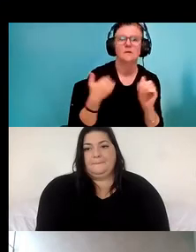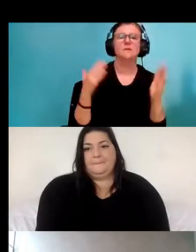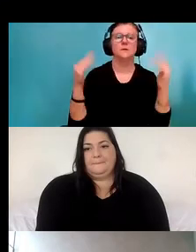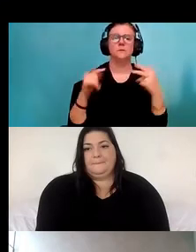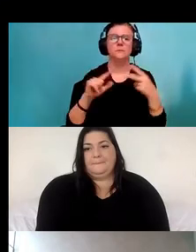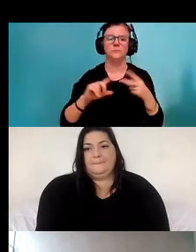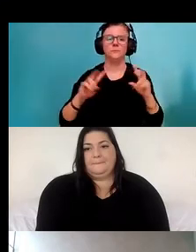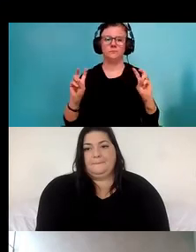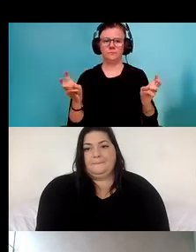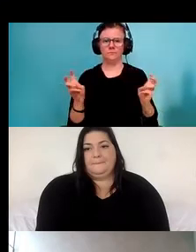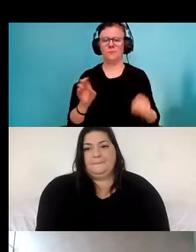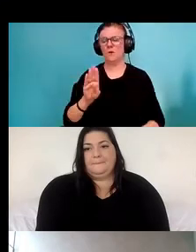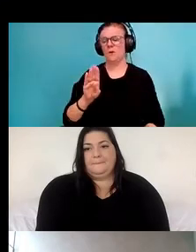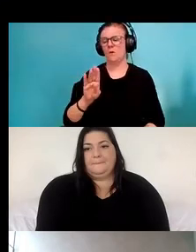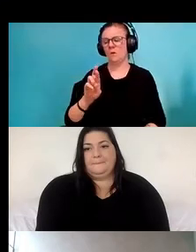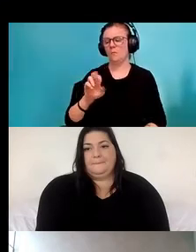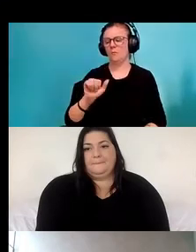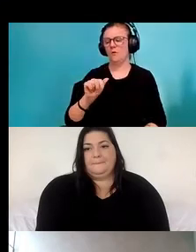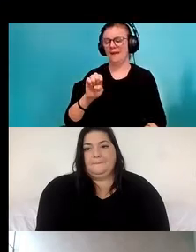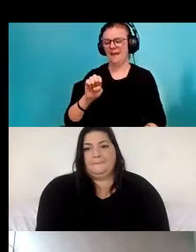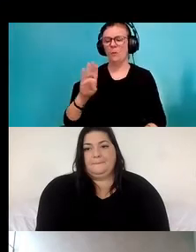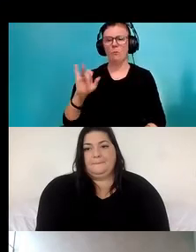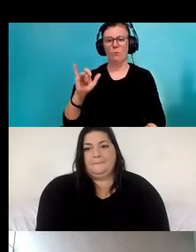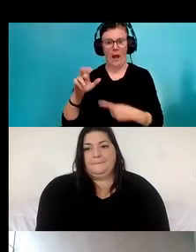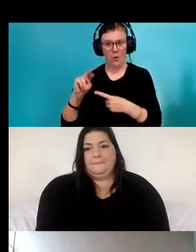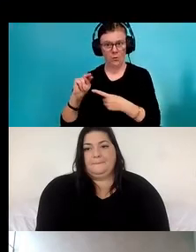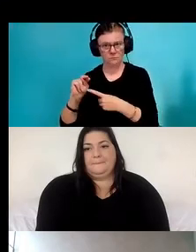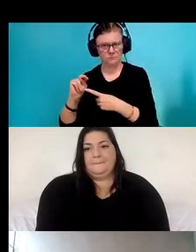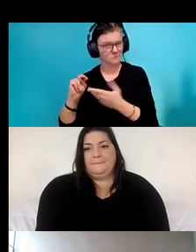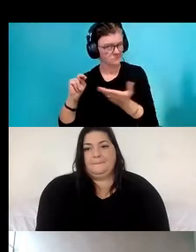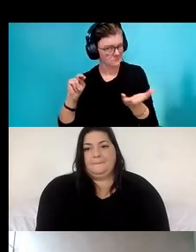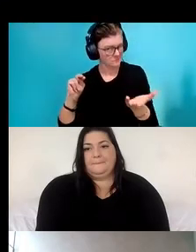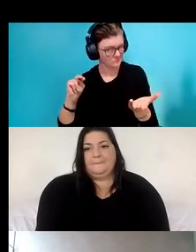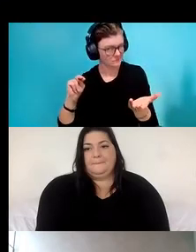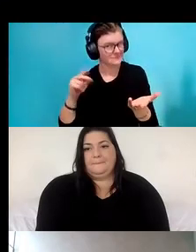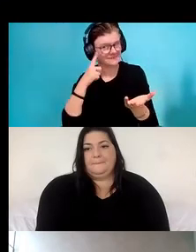is from Brene Brown, who some of you have probably heard of